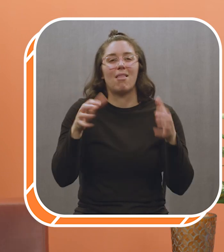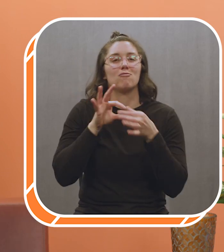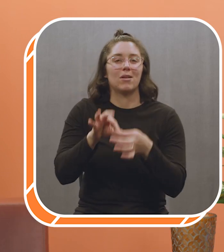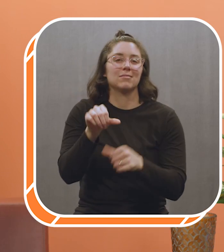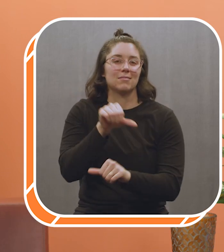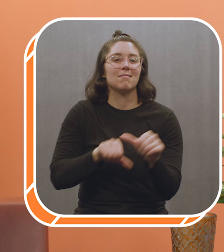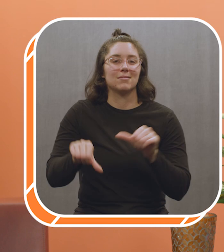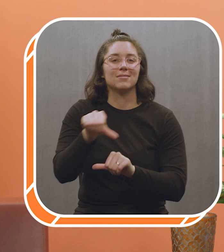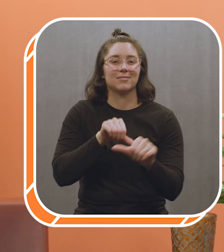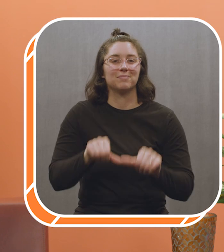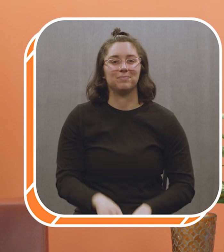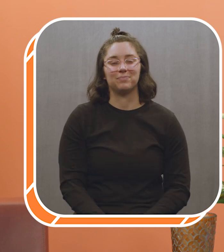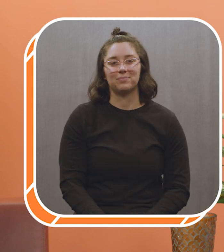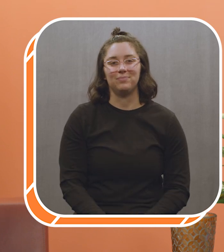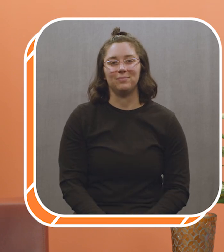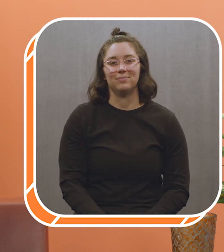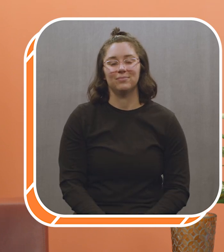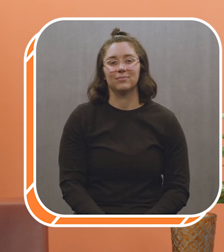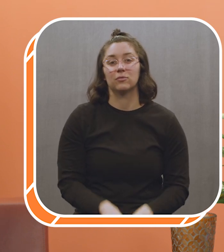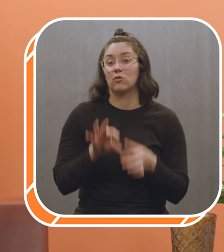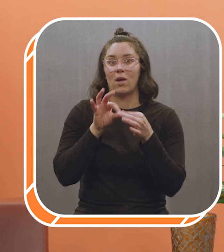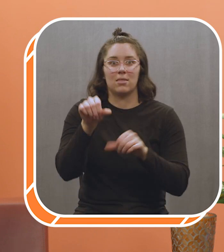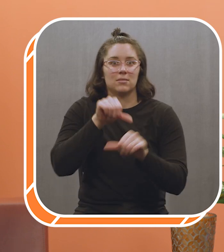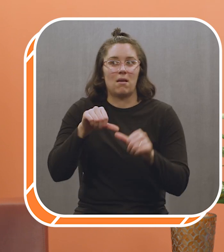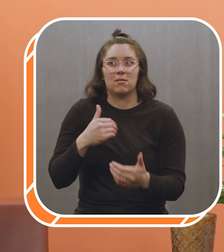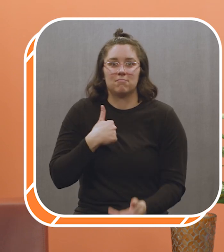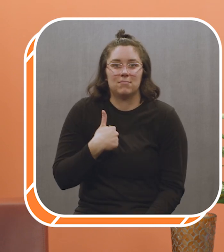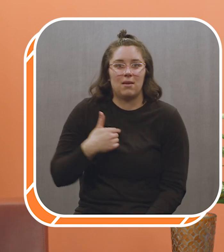about science, and about science that I don't understand.